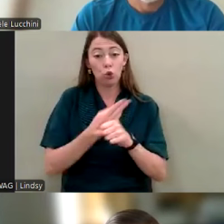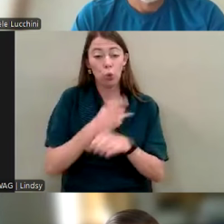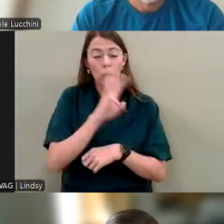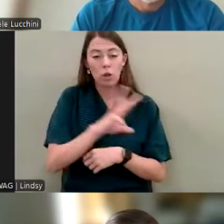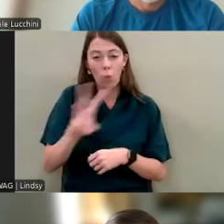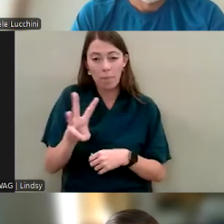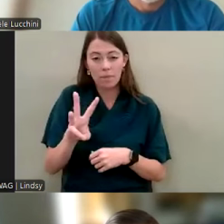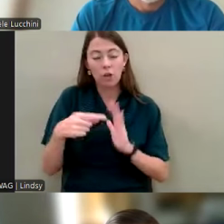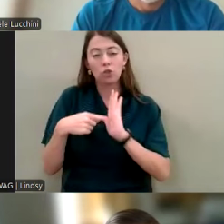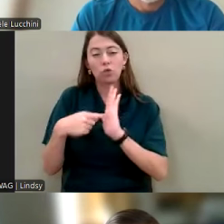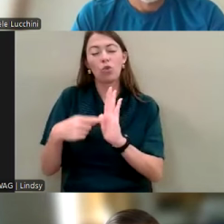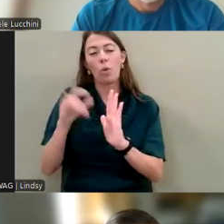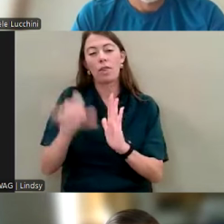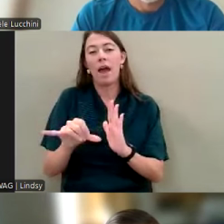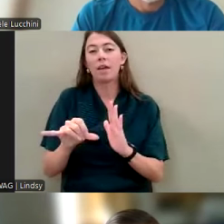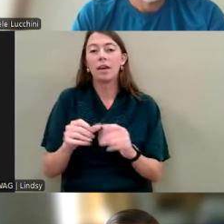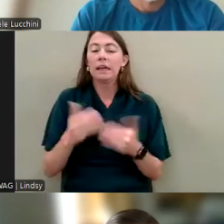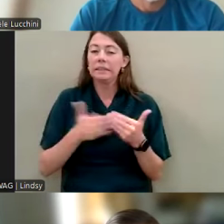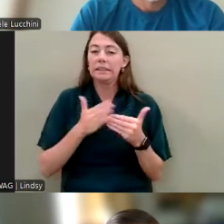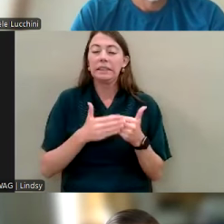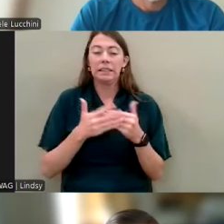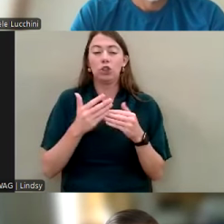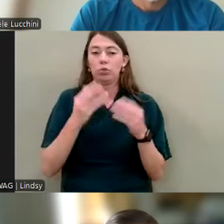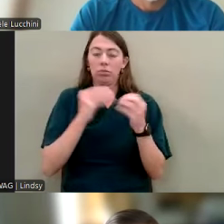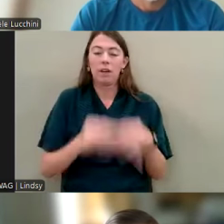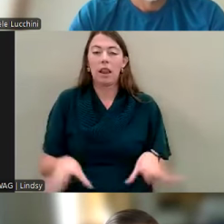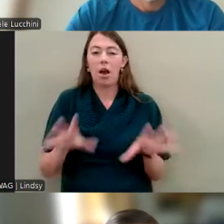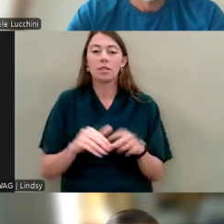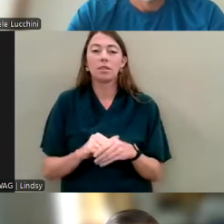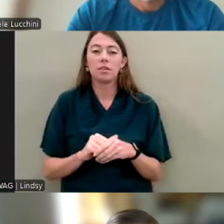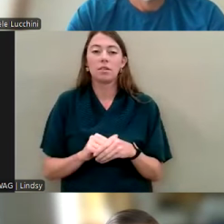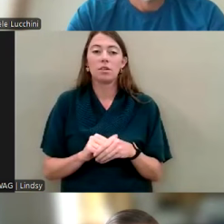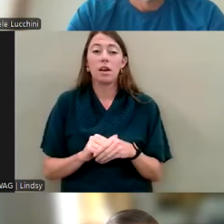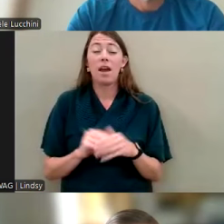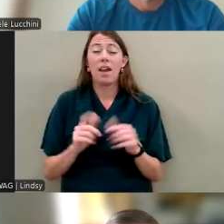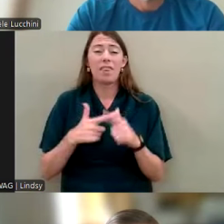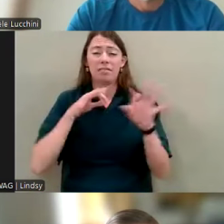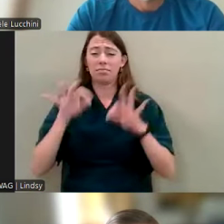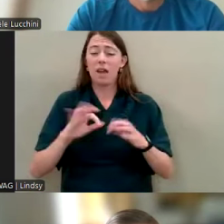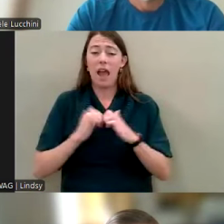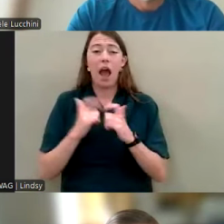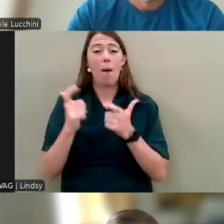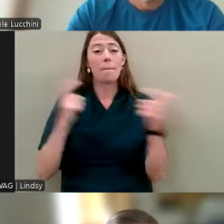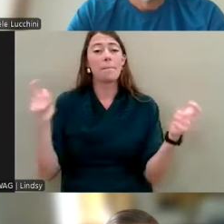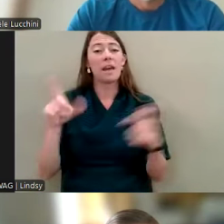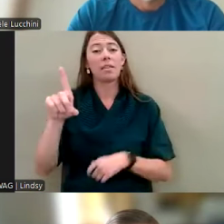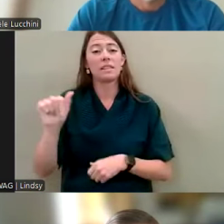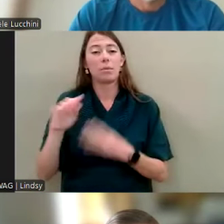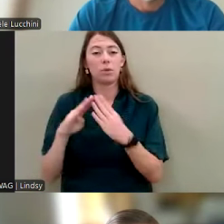of just how big the disabled community is and especially, you know, as you put, you know,